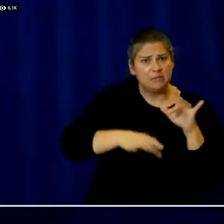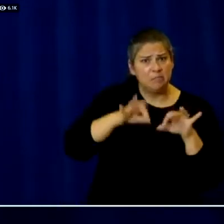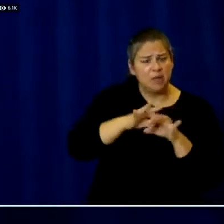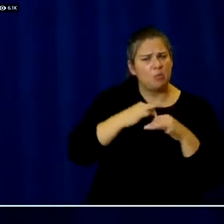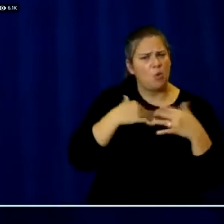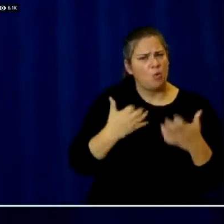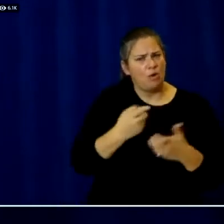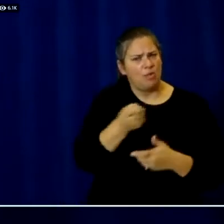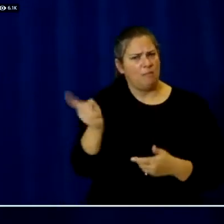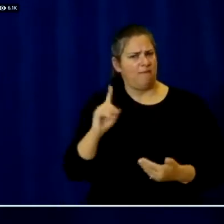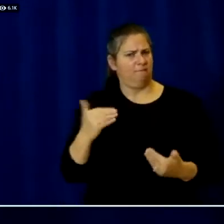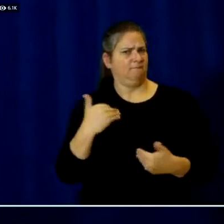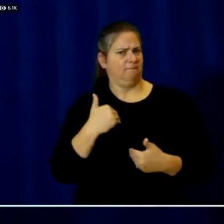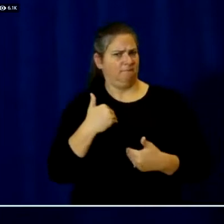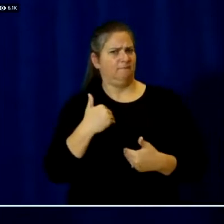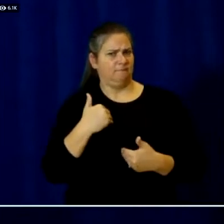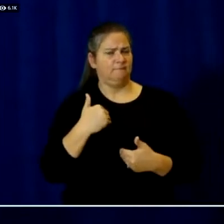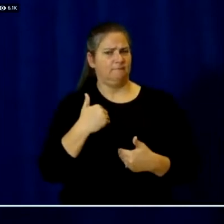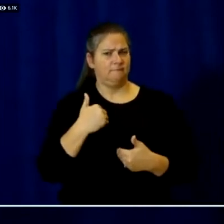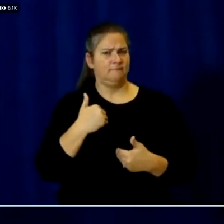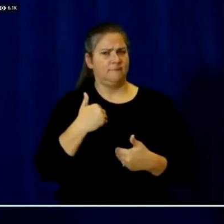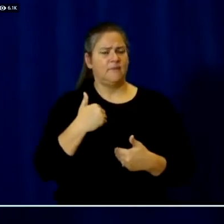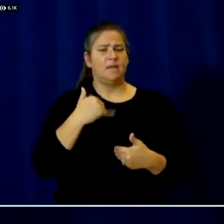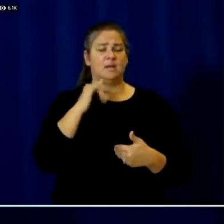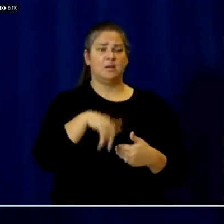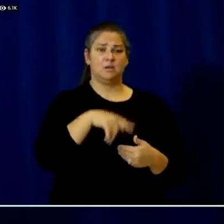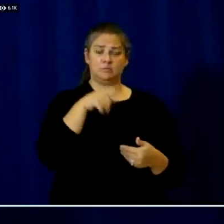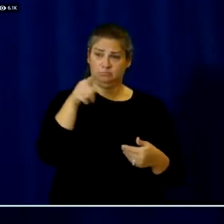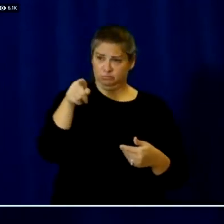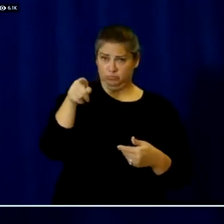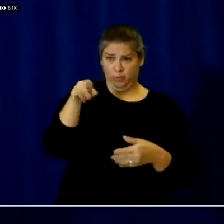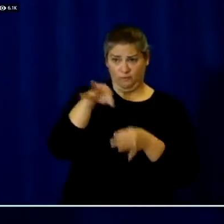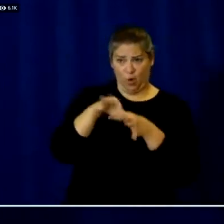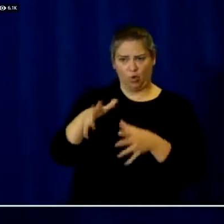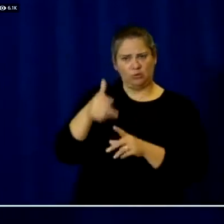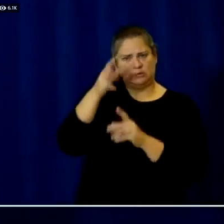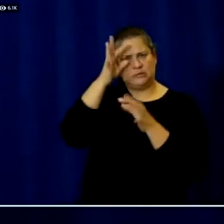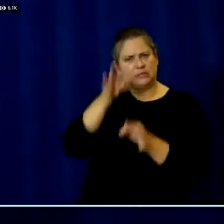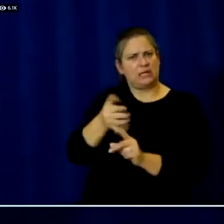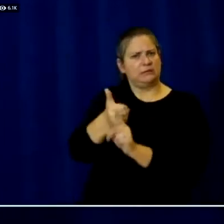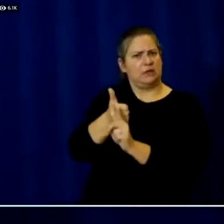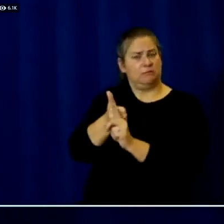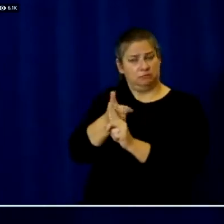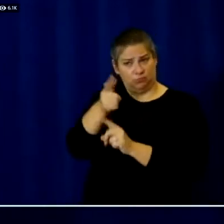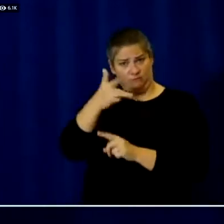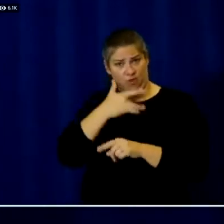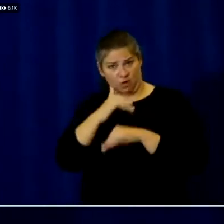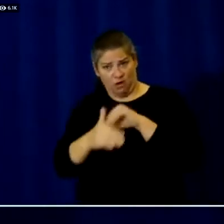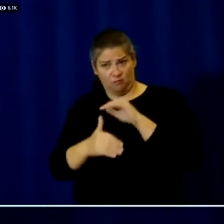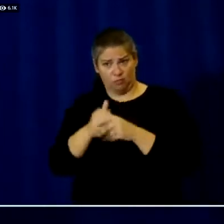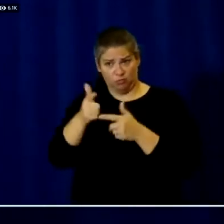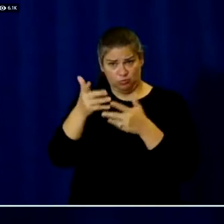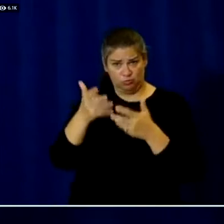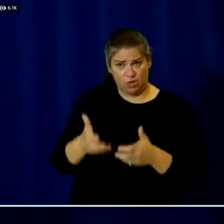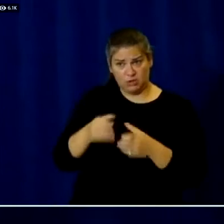subjective decision made by the voter. Does the voter feel comfortable based on the voters? Agent, Health condition, voting in person or not, it's up to the